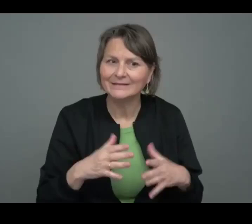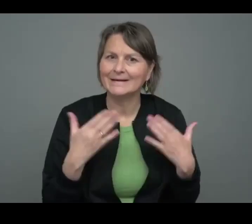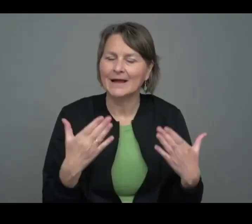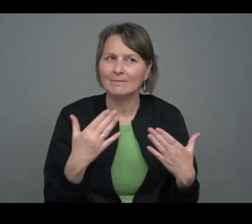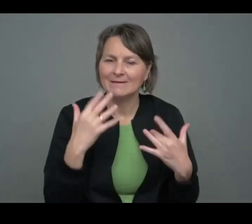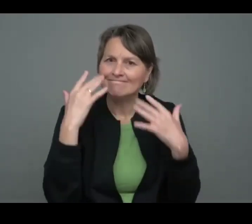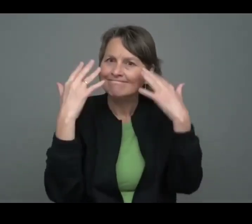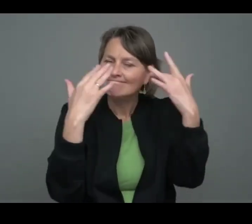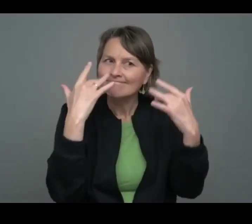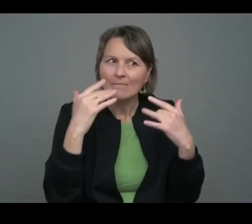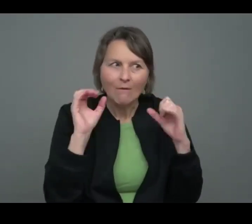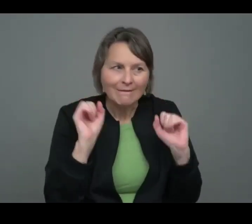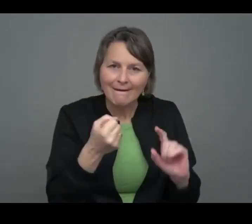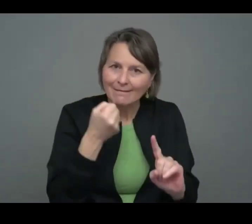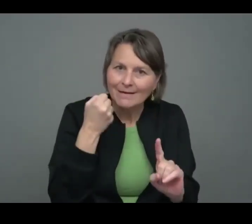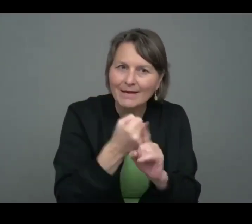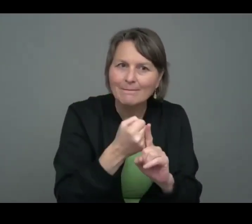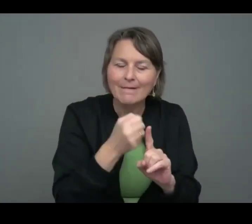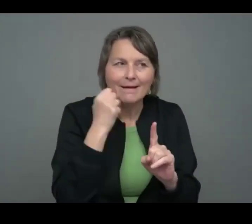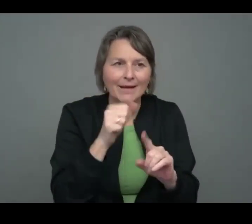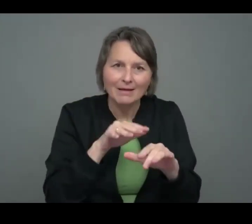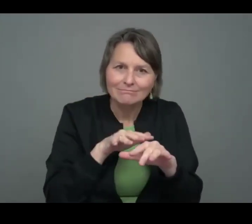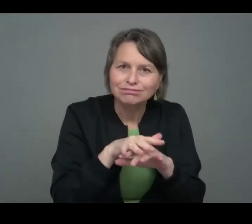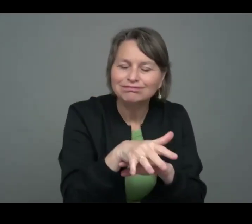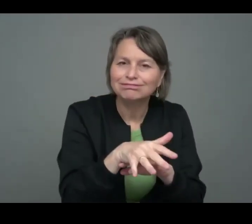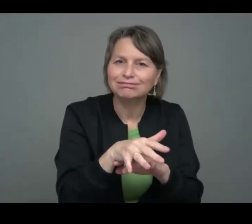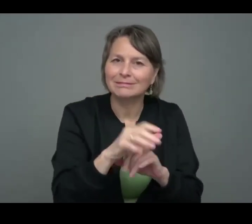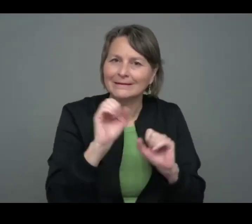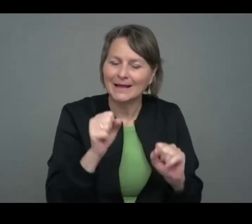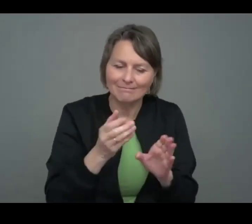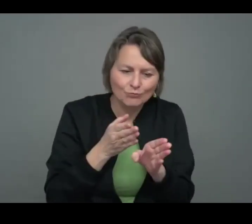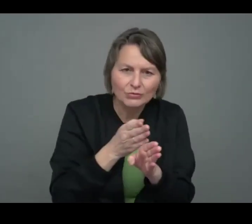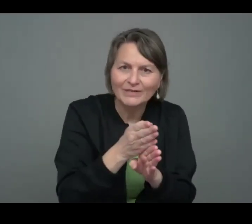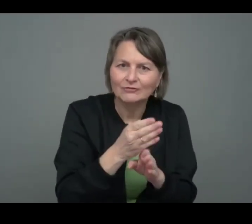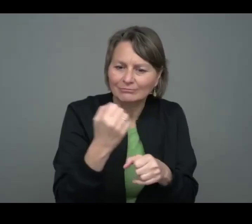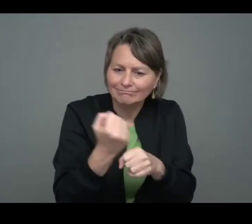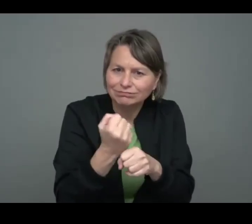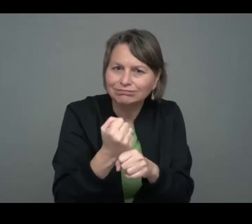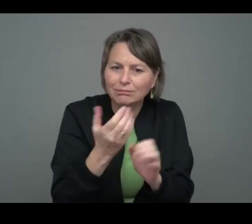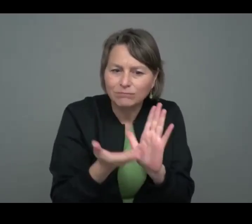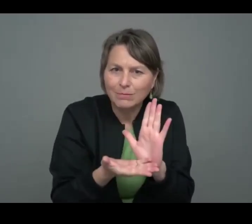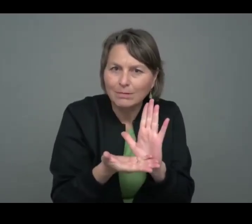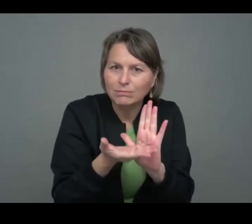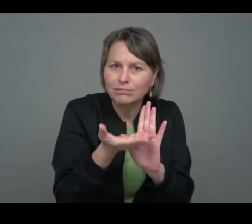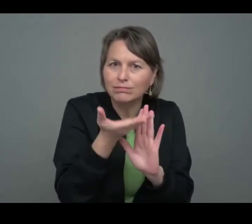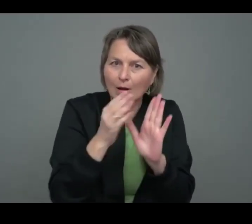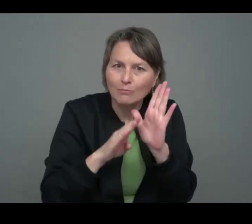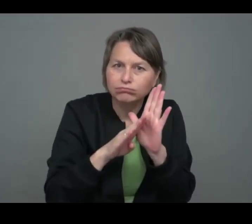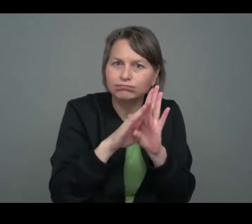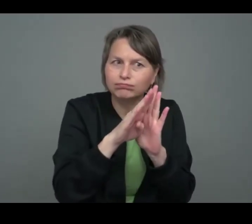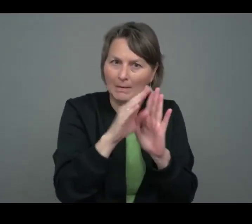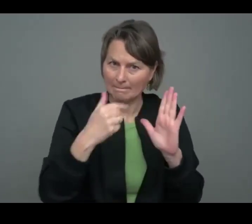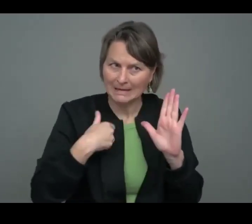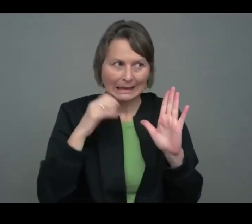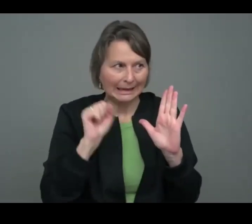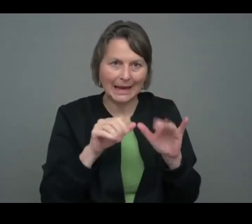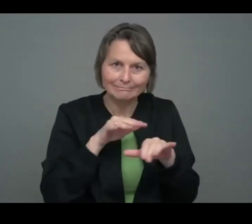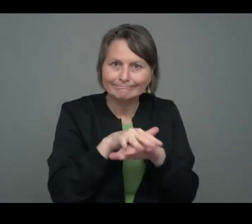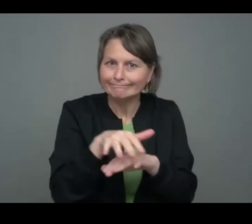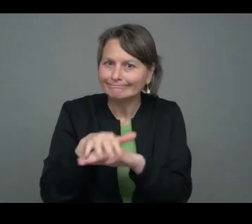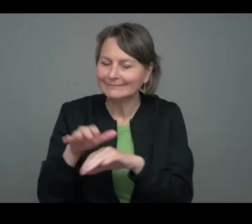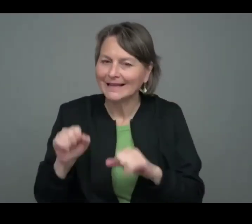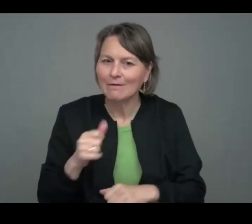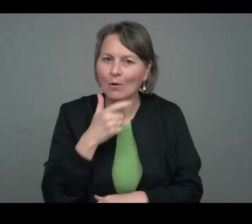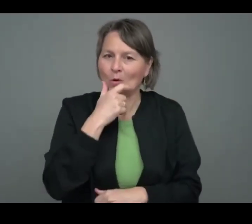research, I saw when we ended the article that a big impact was made and... people were talking